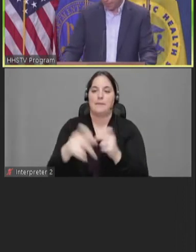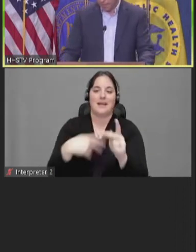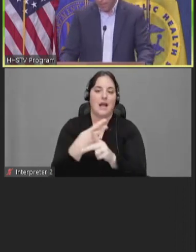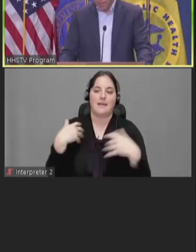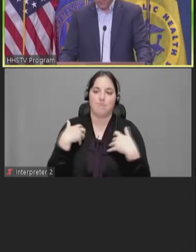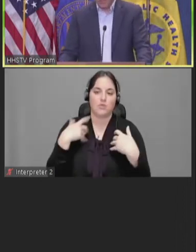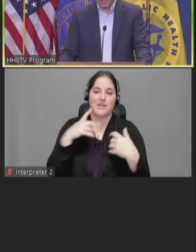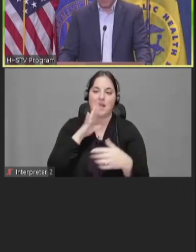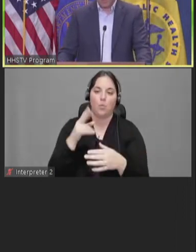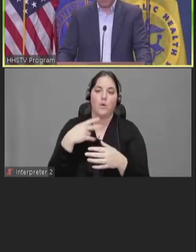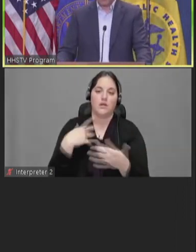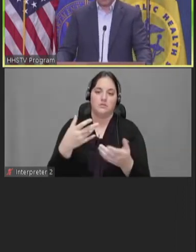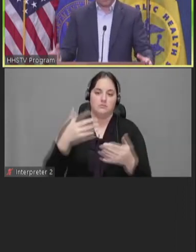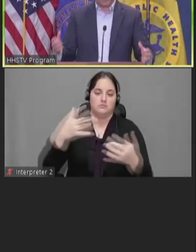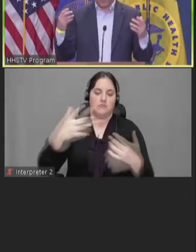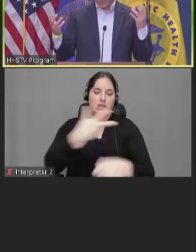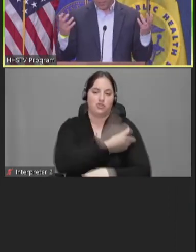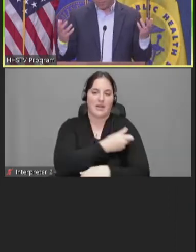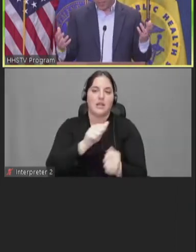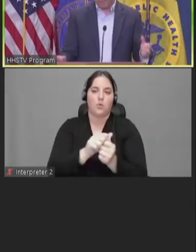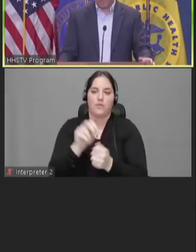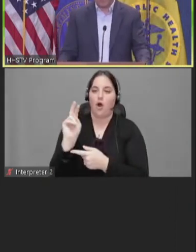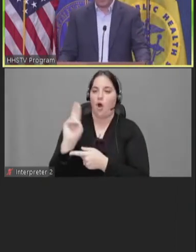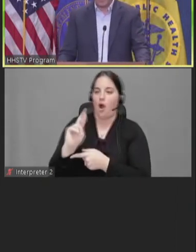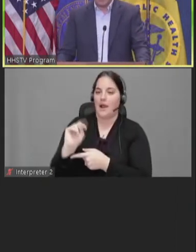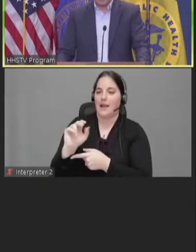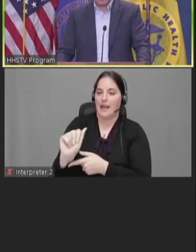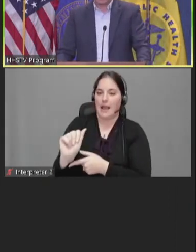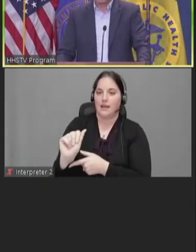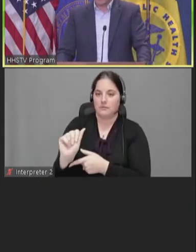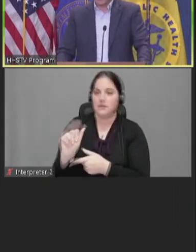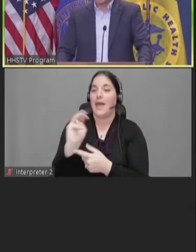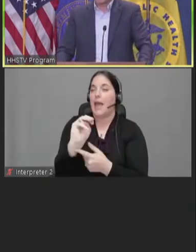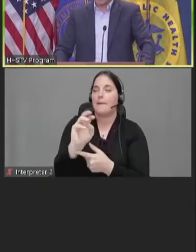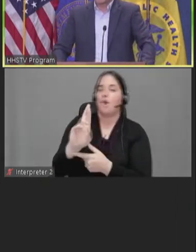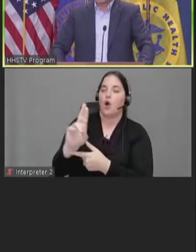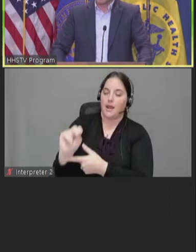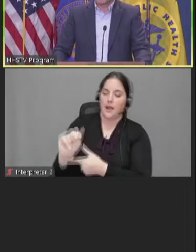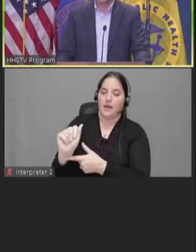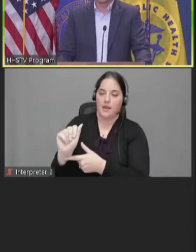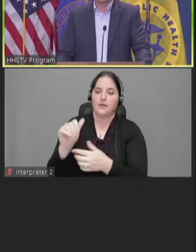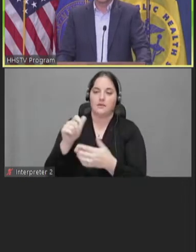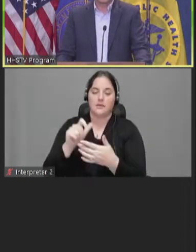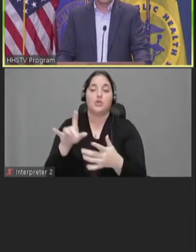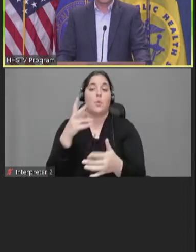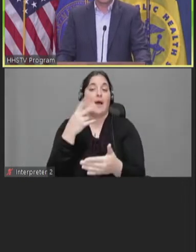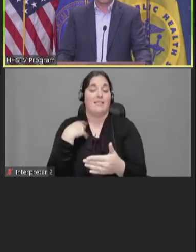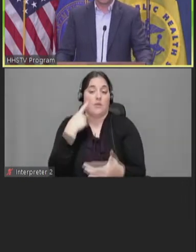So I think there are roles for both platforms. And perhaps the optimal way to look at this is using